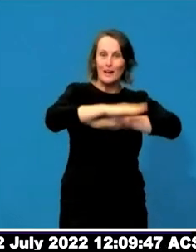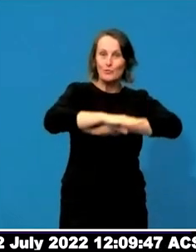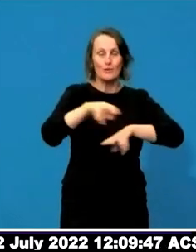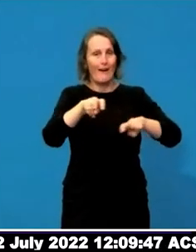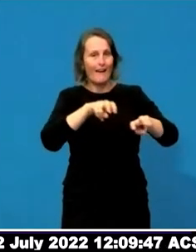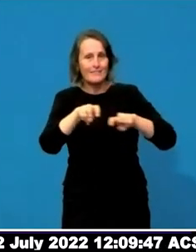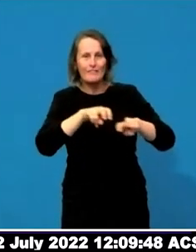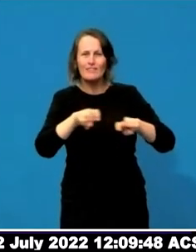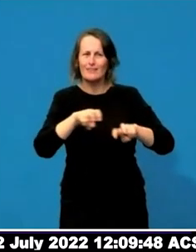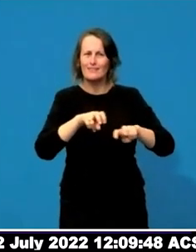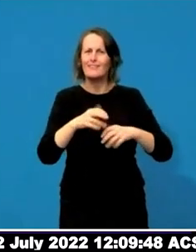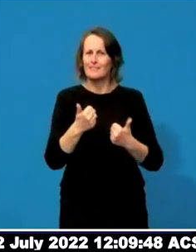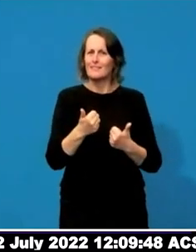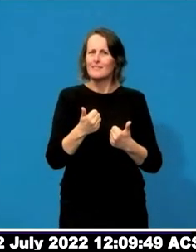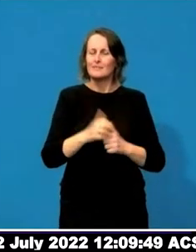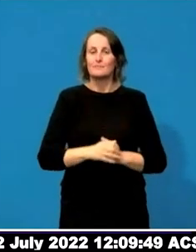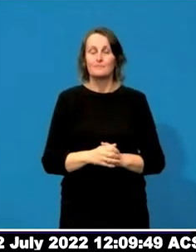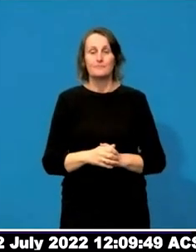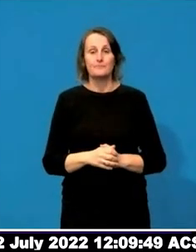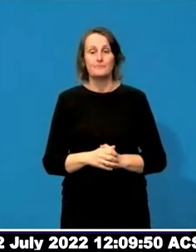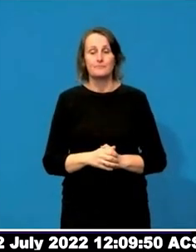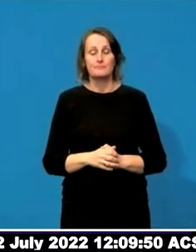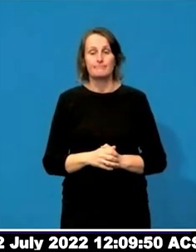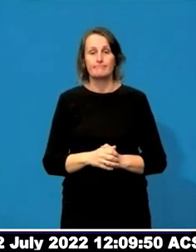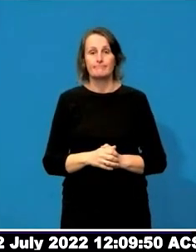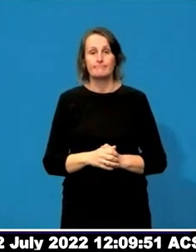And we have been in the unfortunate situation